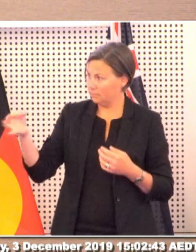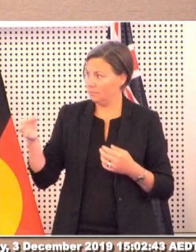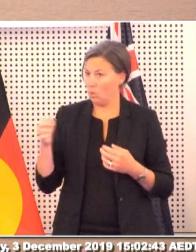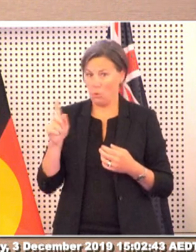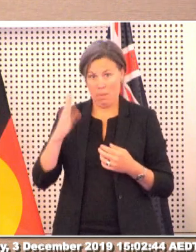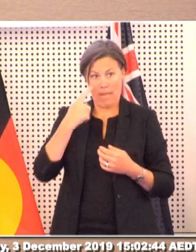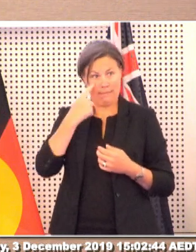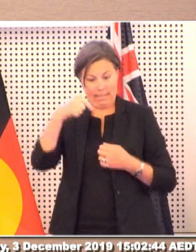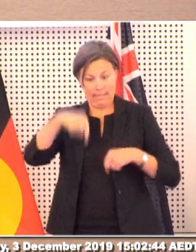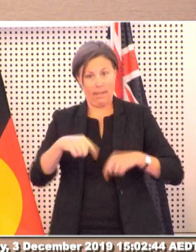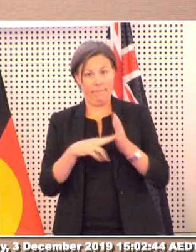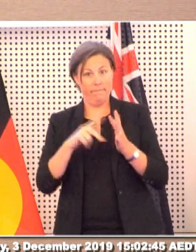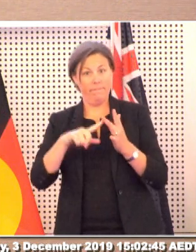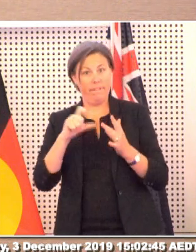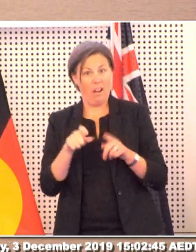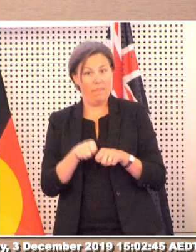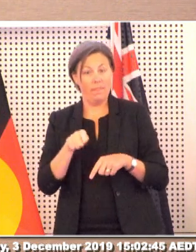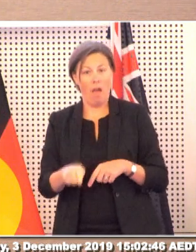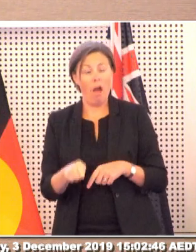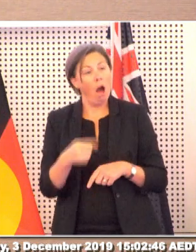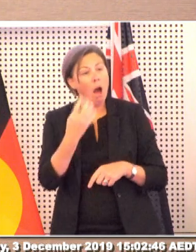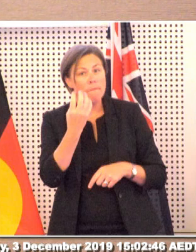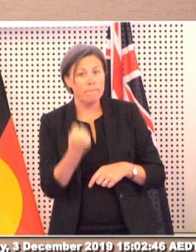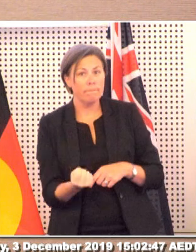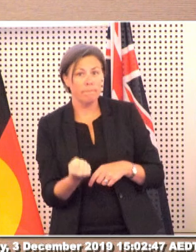Look, we’re starting to see – we’re starting to see some of it.